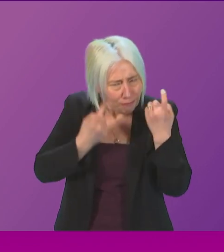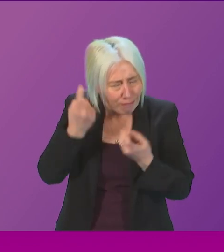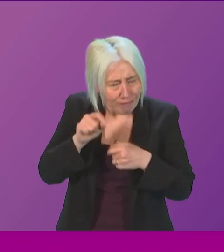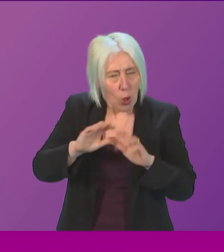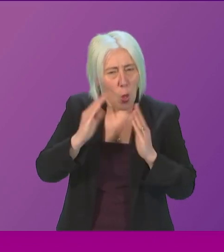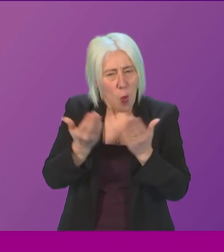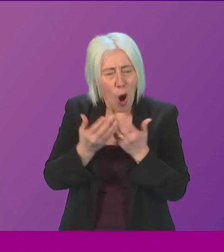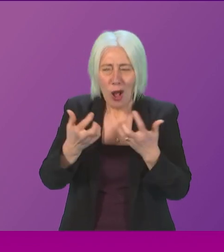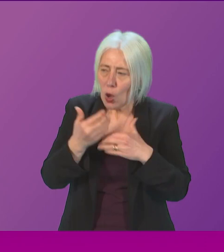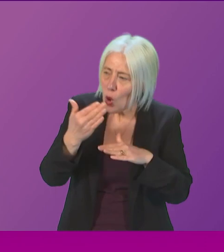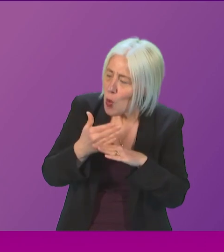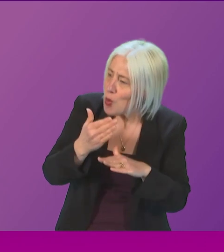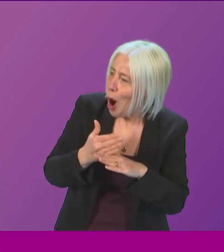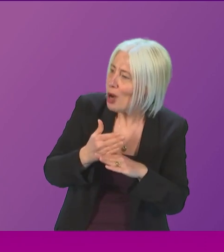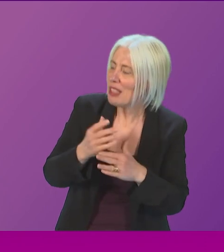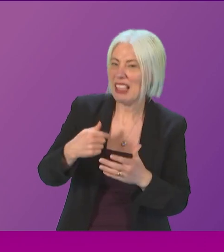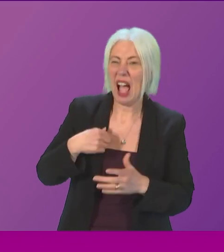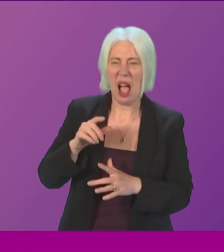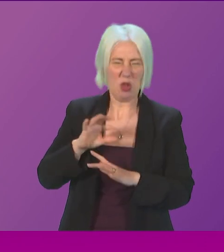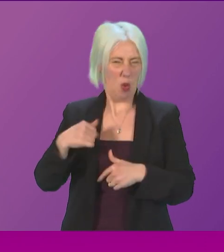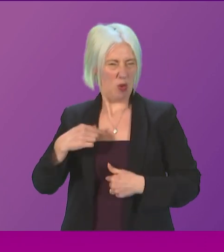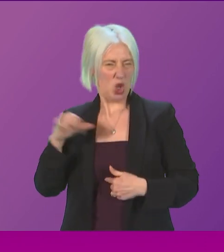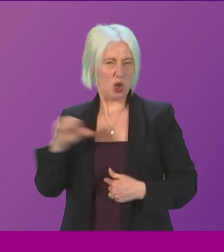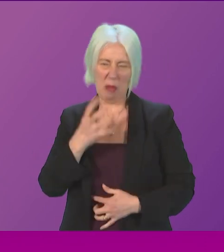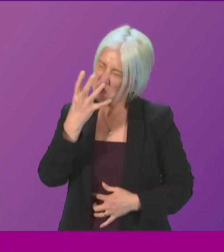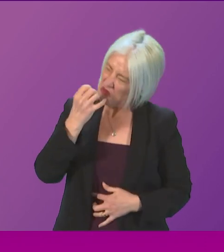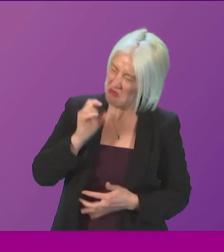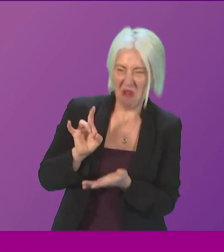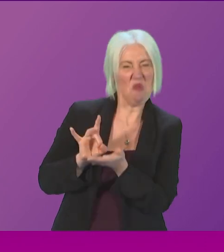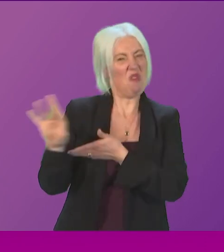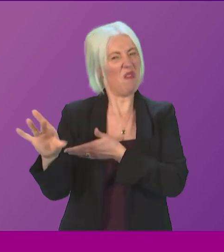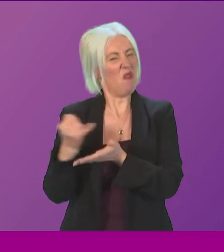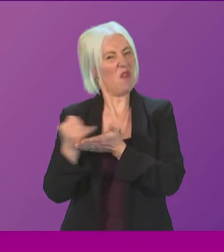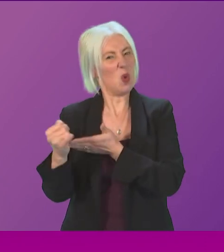captured, so damn grouchy, as to refuse an invitation to what will more than likely be